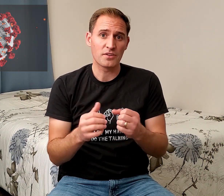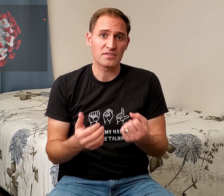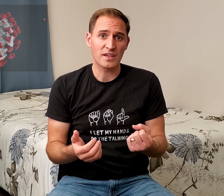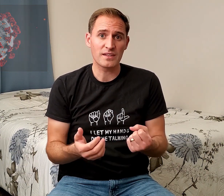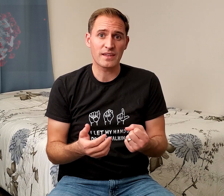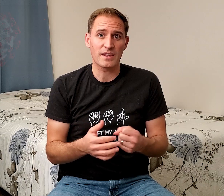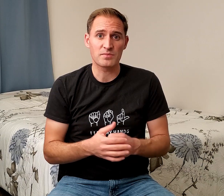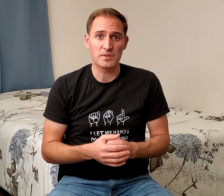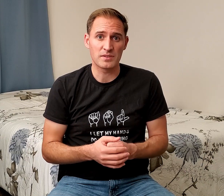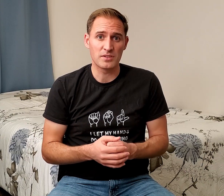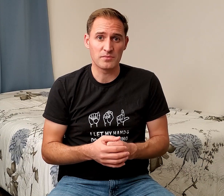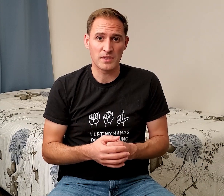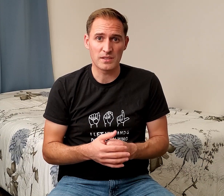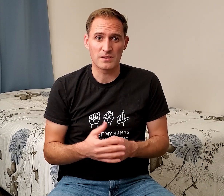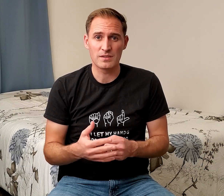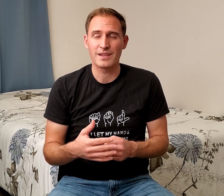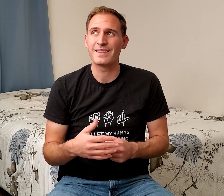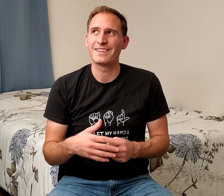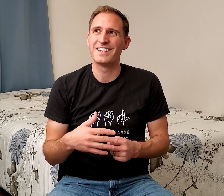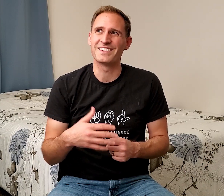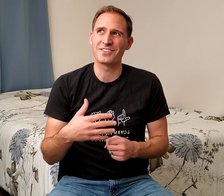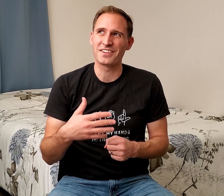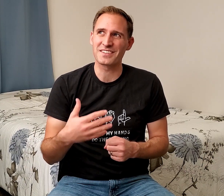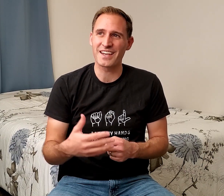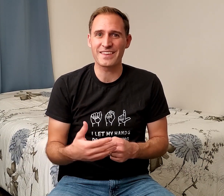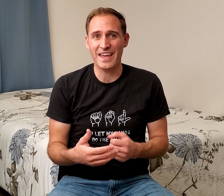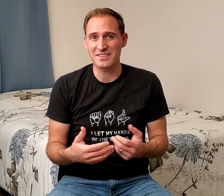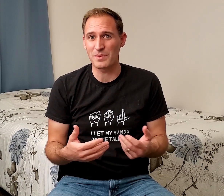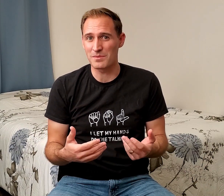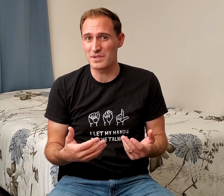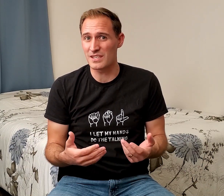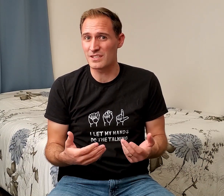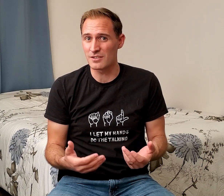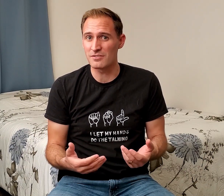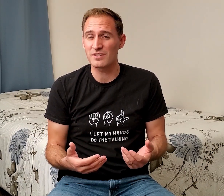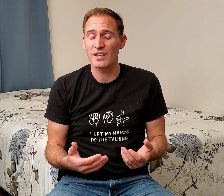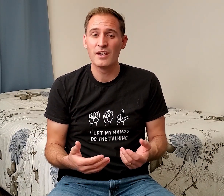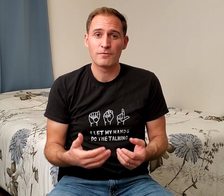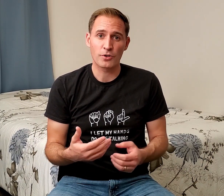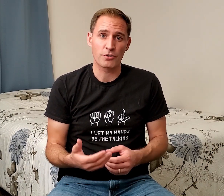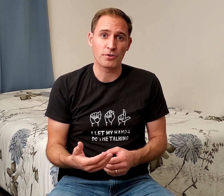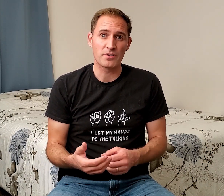sign that has been being so the sign that has been being used for corona